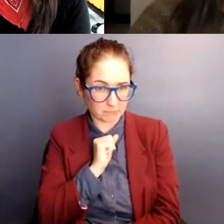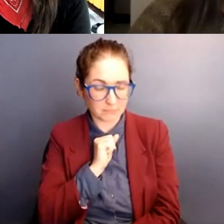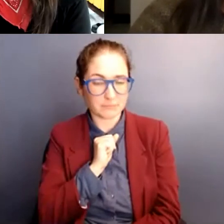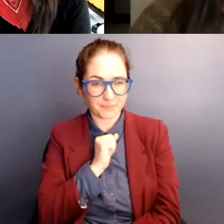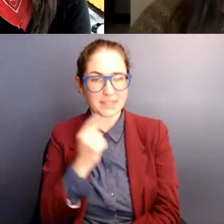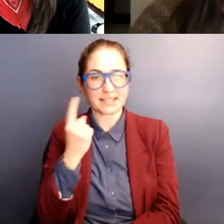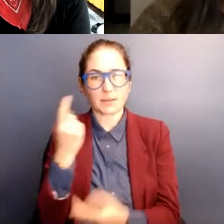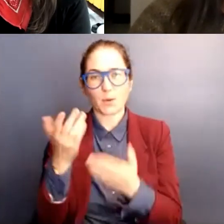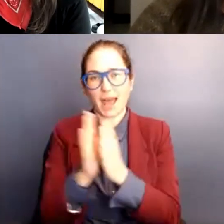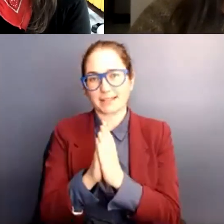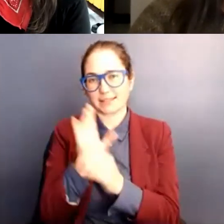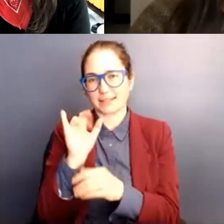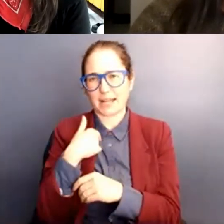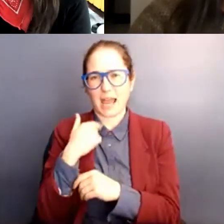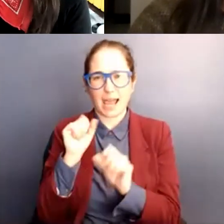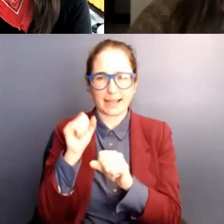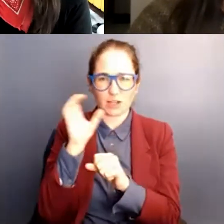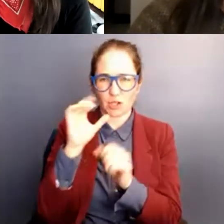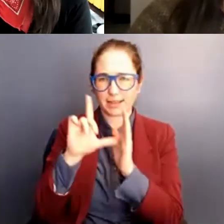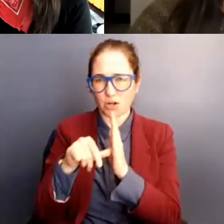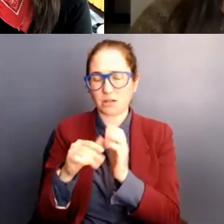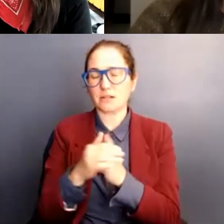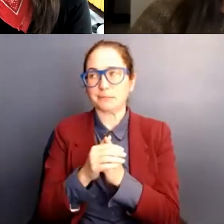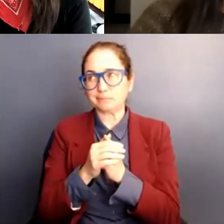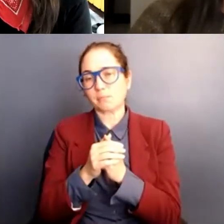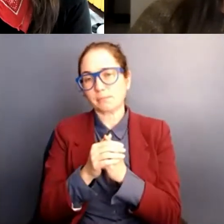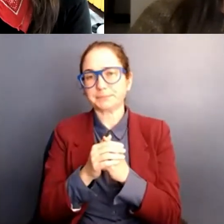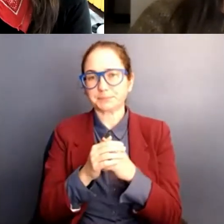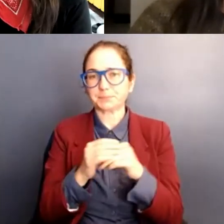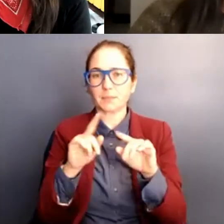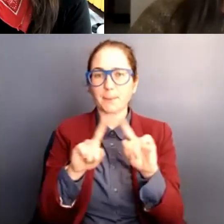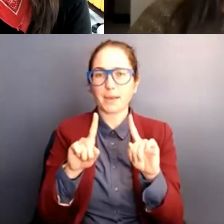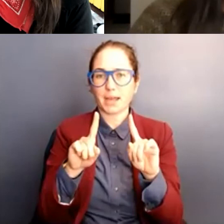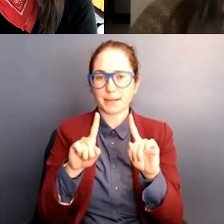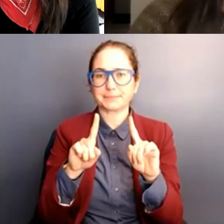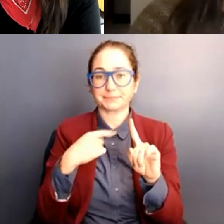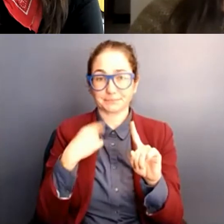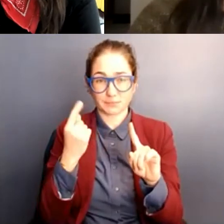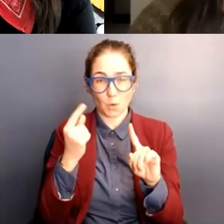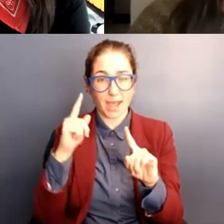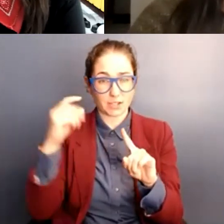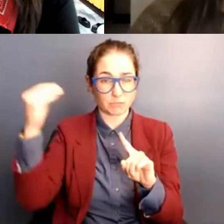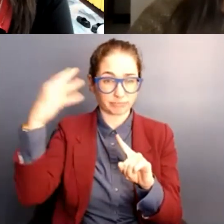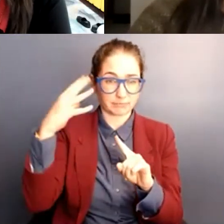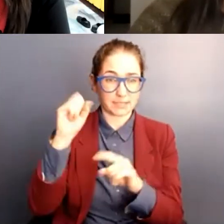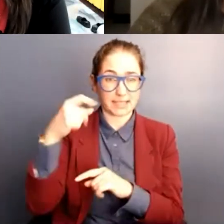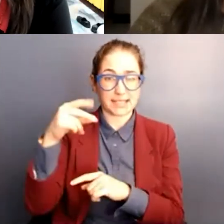question and I can look that up later. But I had to spotlight the